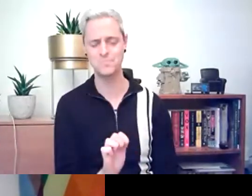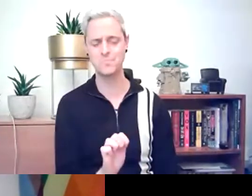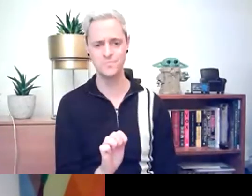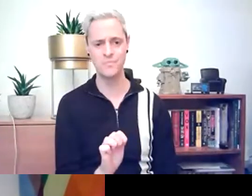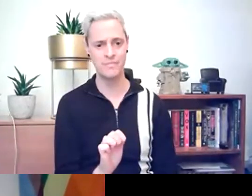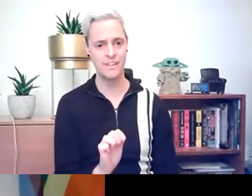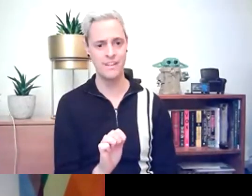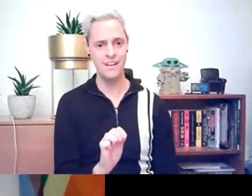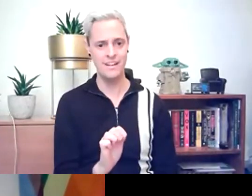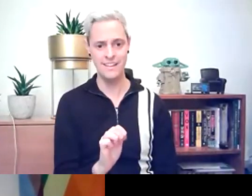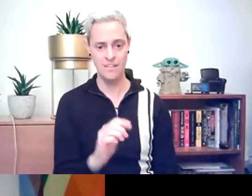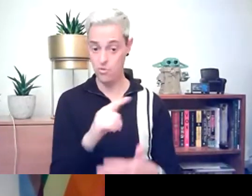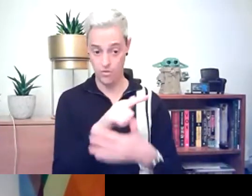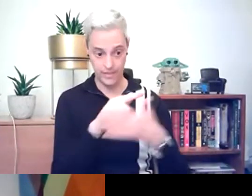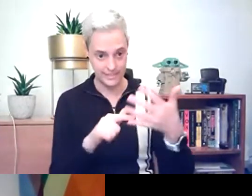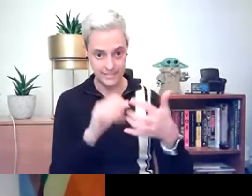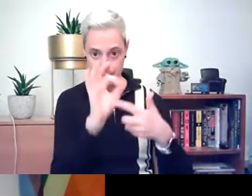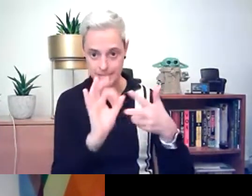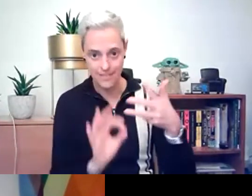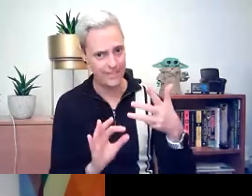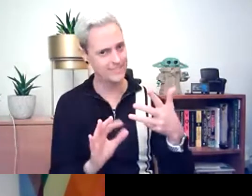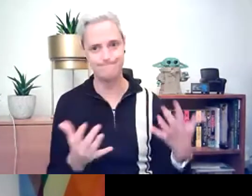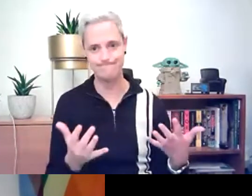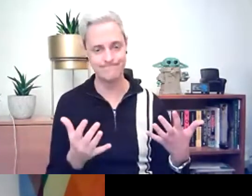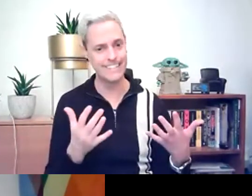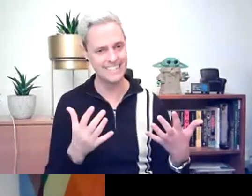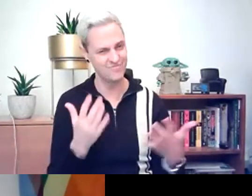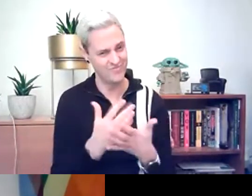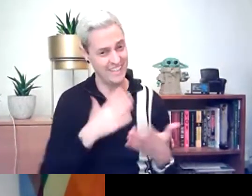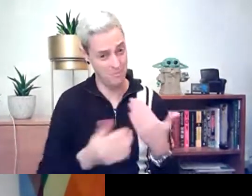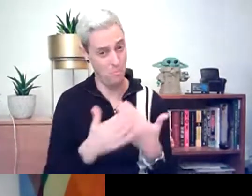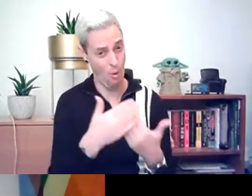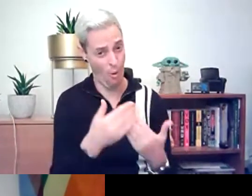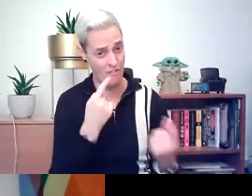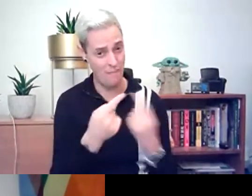on the specifics of this without living much more information. Yeah, but it is really hard